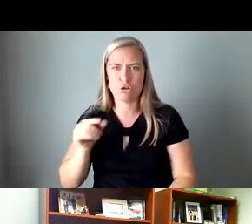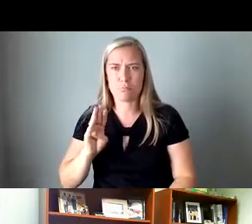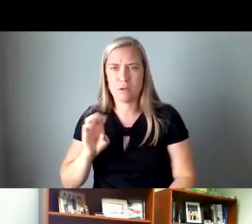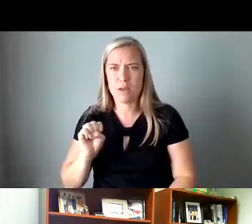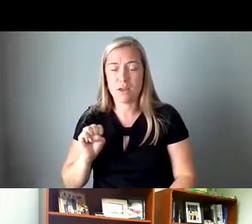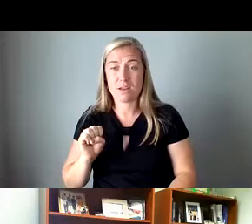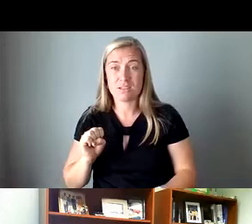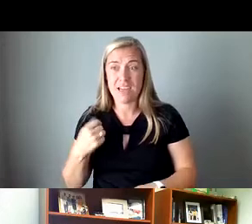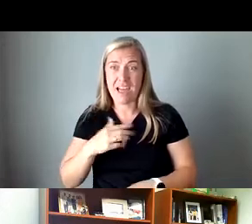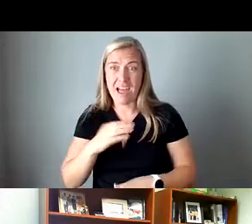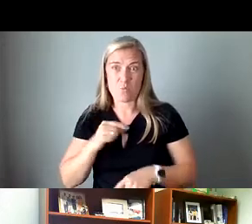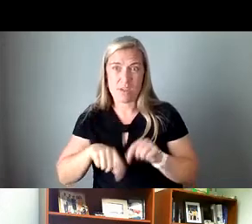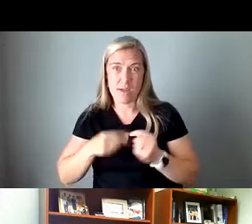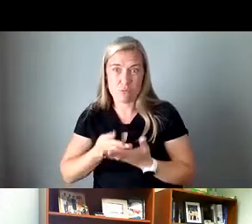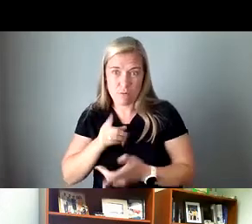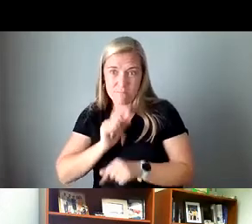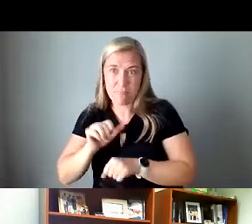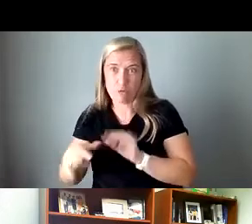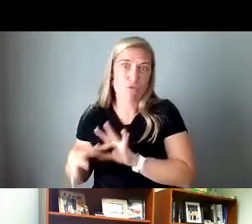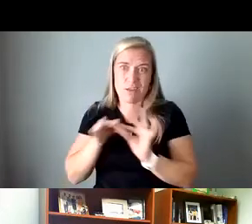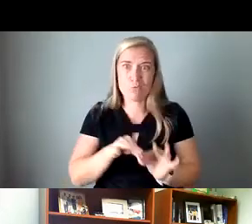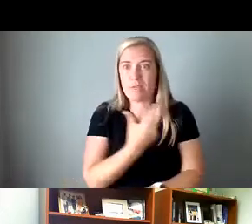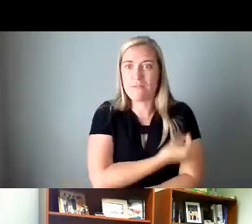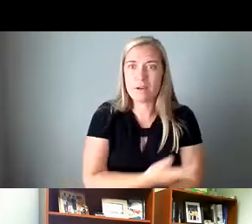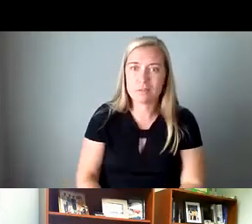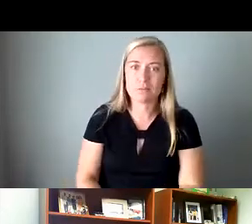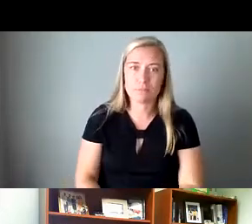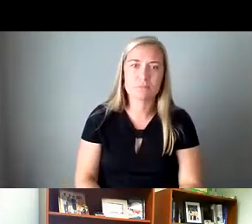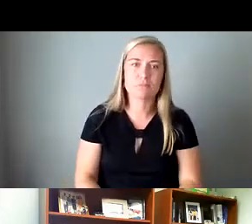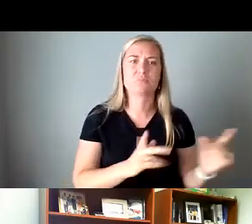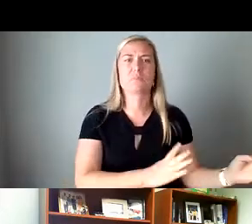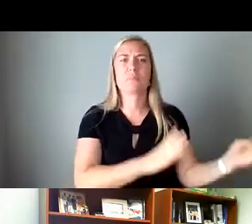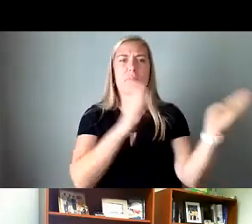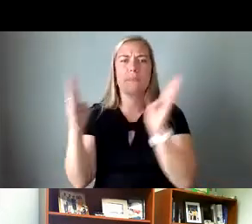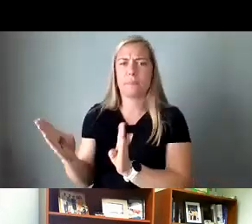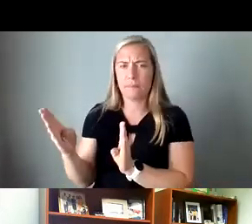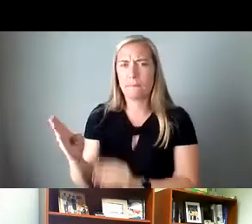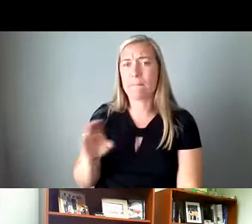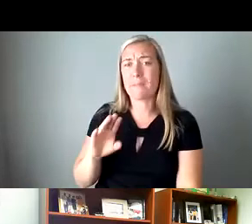related to the vaccine. On the MRNA side the only side effect that we're seeing that's serious is